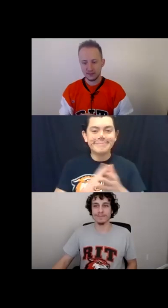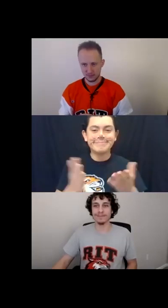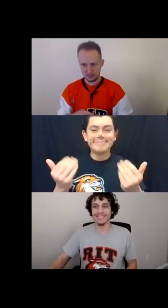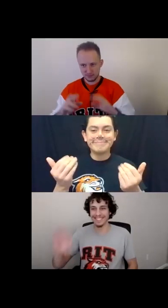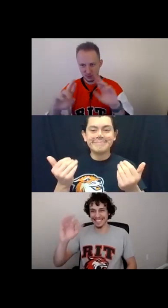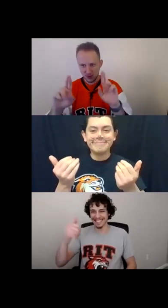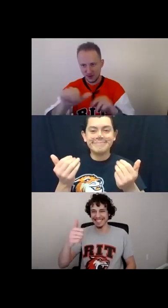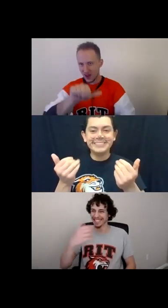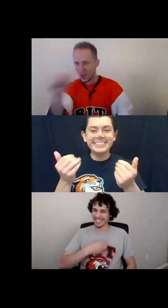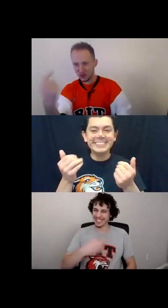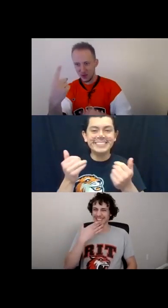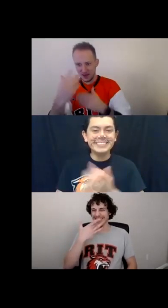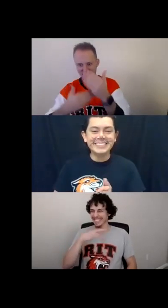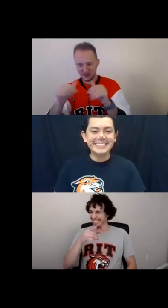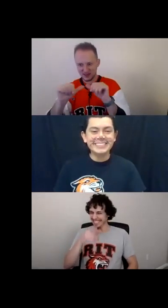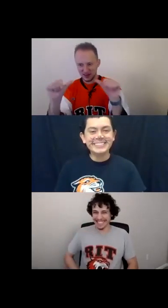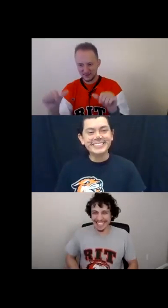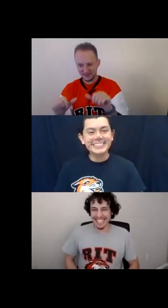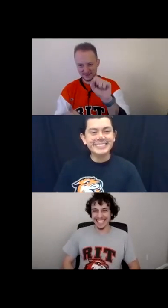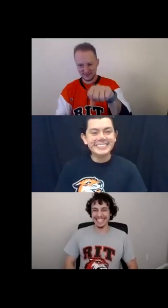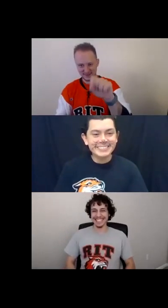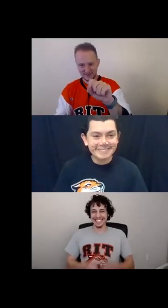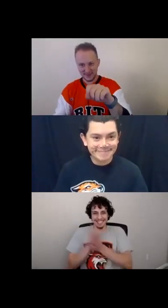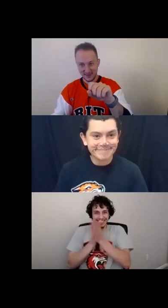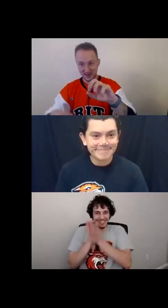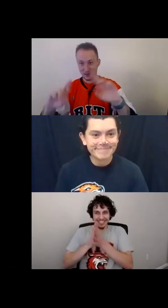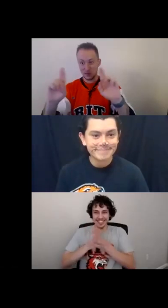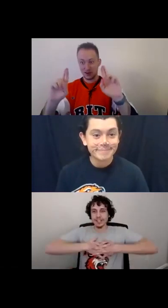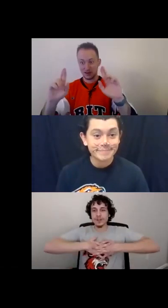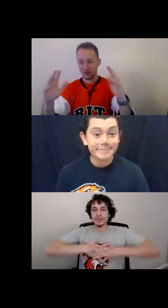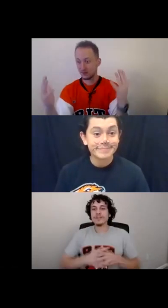Ronald: Bring it on, Vladimir! Matt: Time for another handshape. Are you ready?